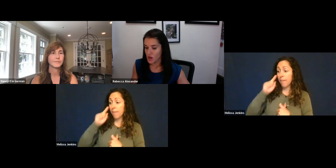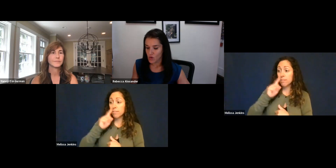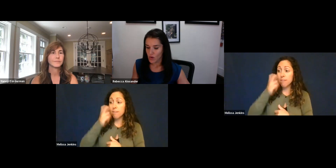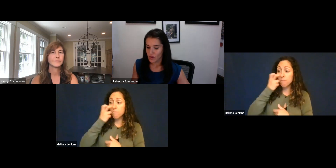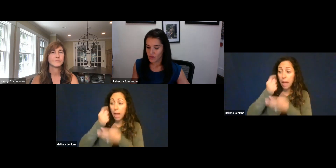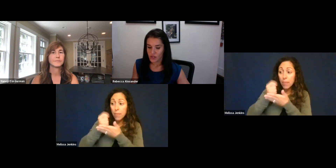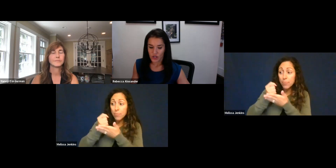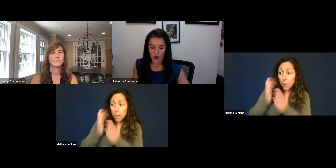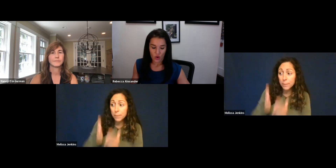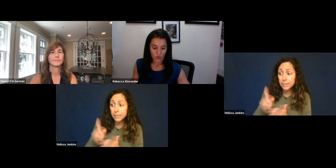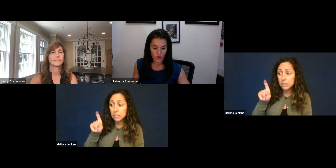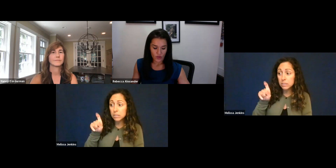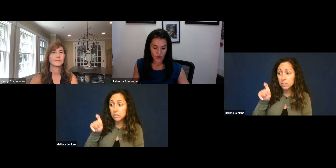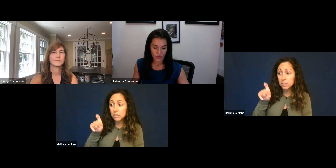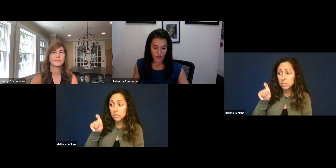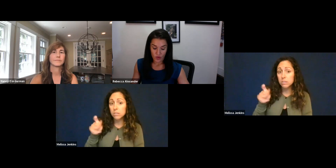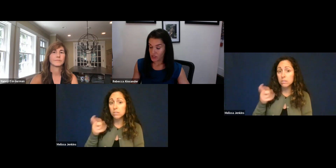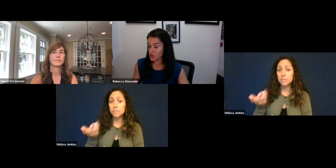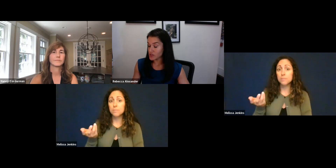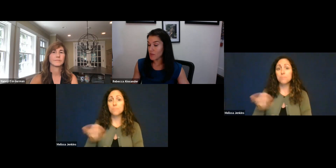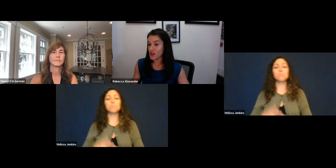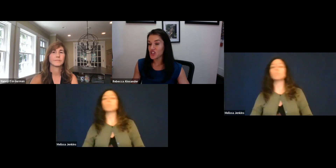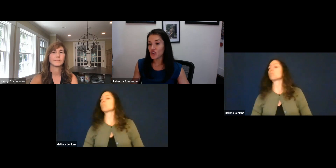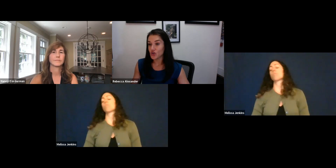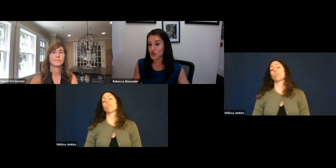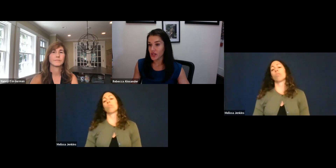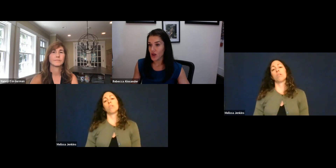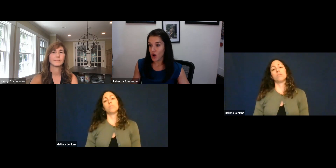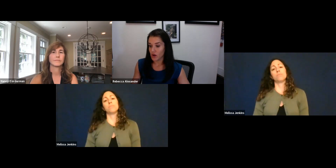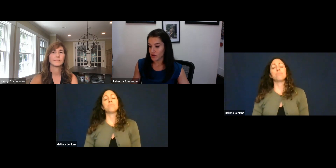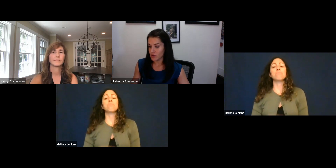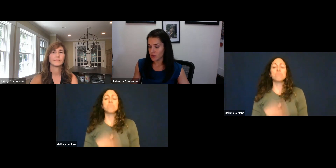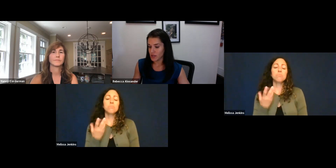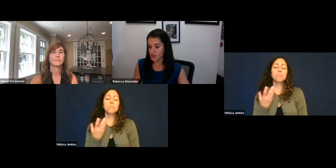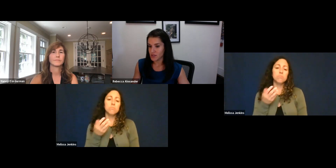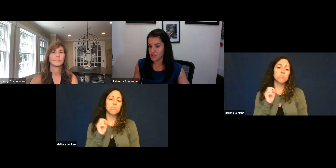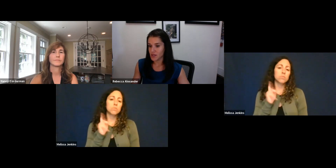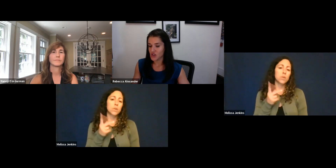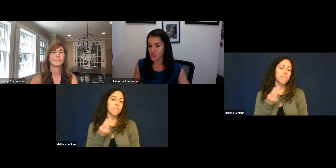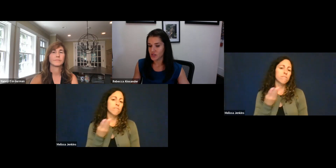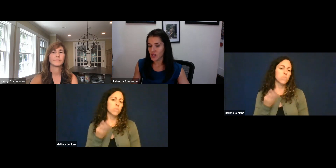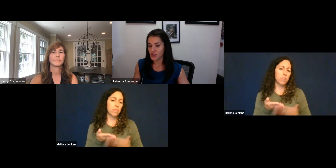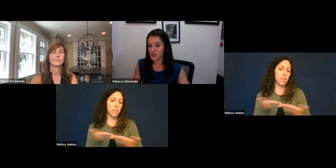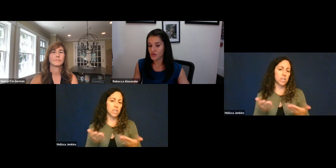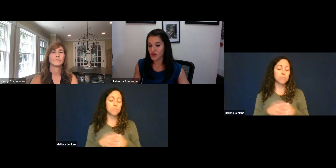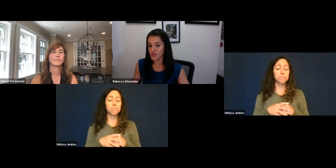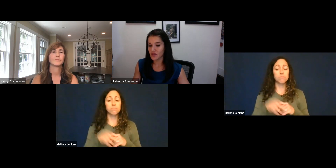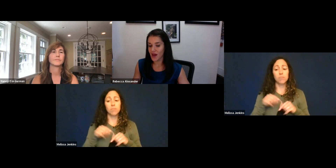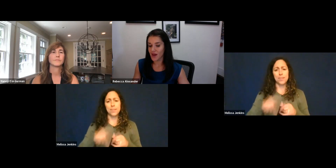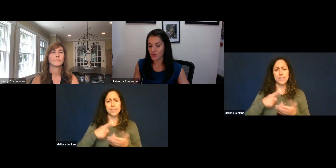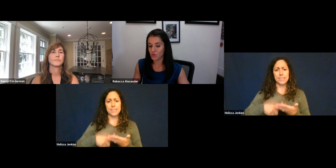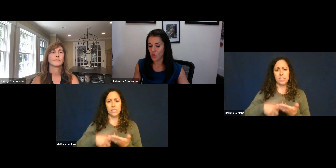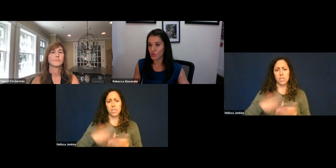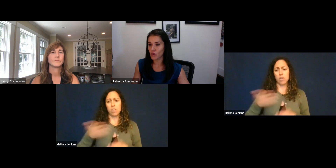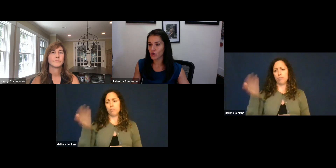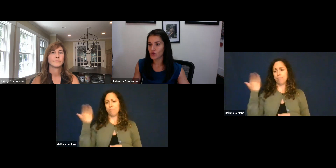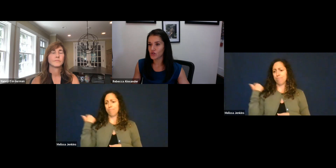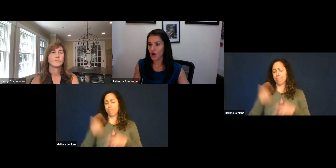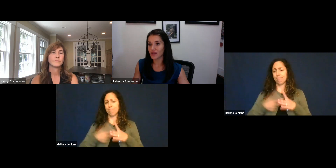So there's a few things. As I mentioned early on in this discussion, I do think that when we're struggling